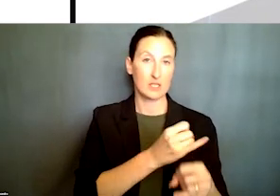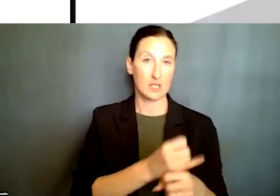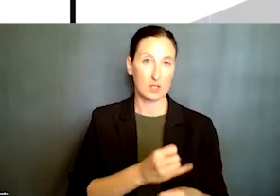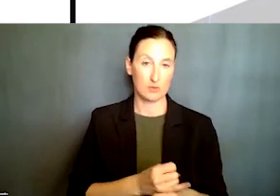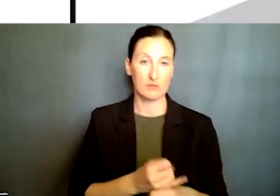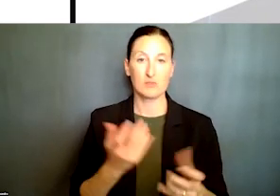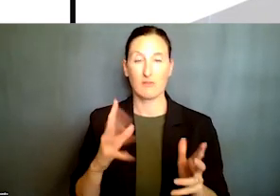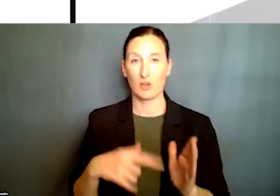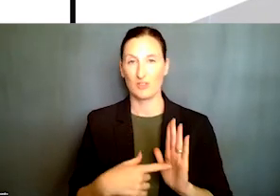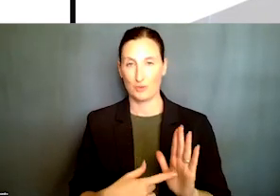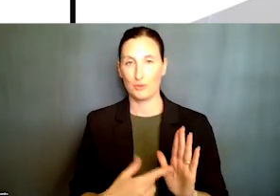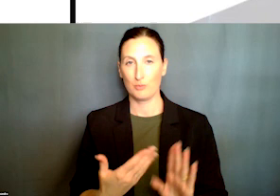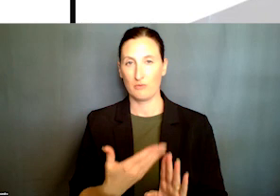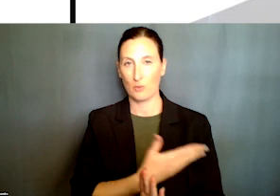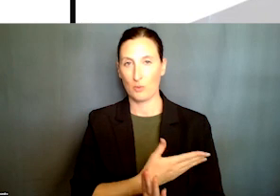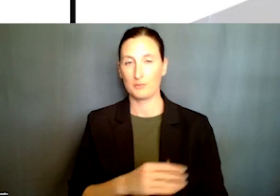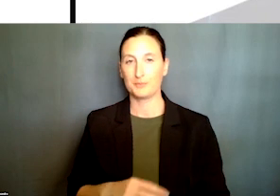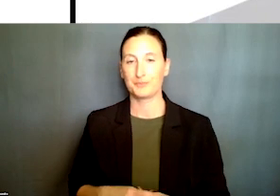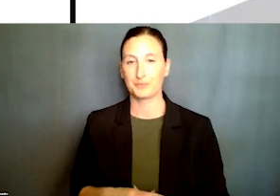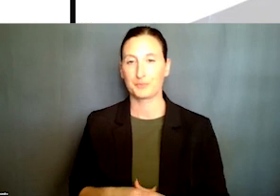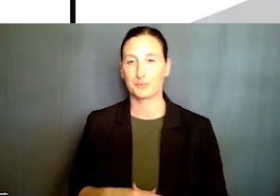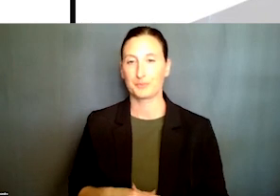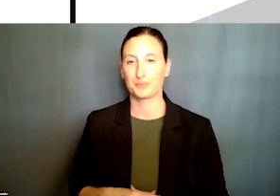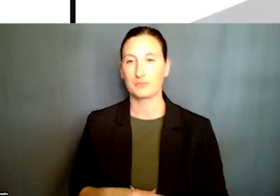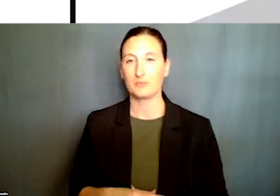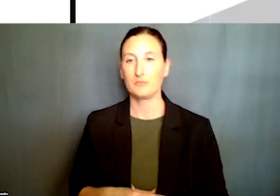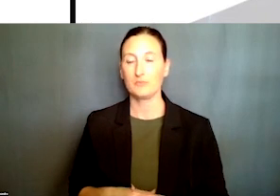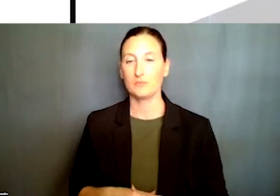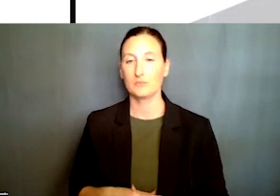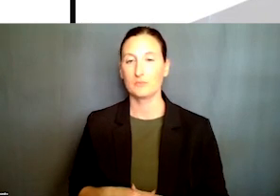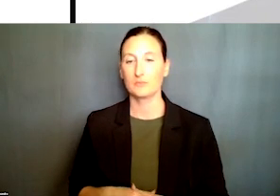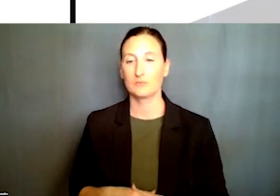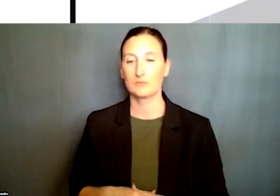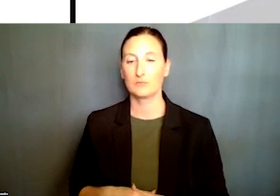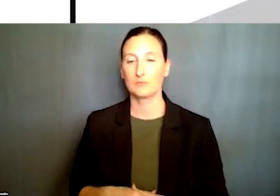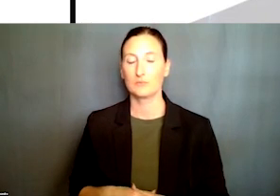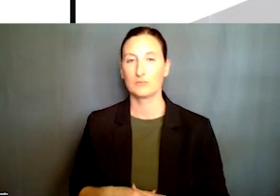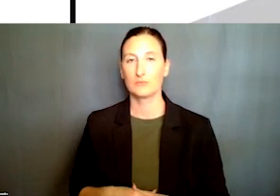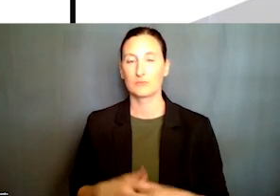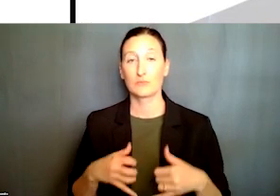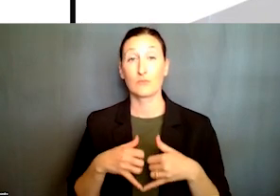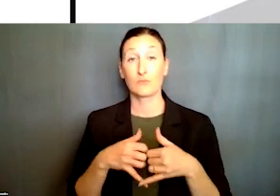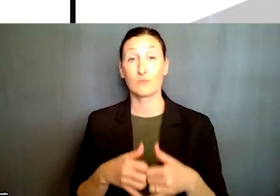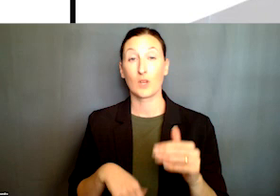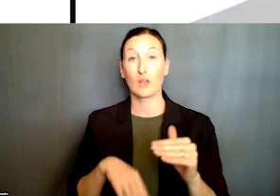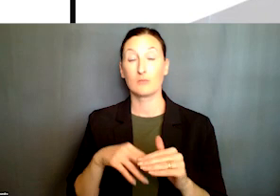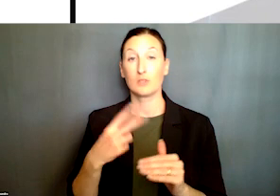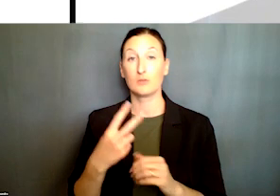delineated in the solicitation. The awards are you can get over two years,